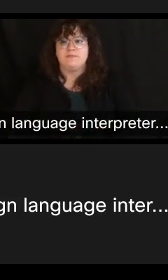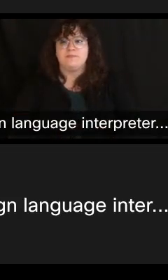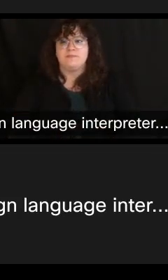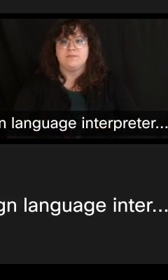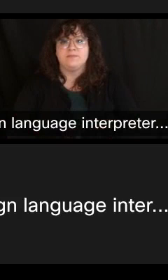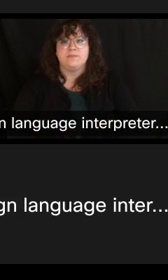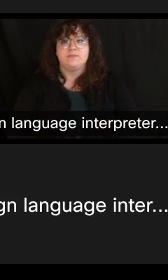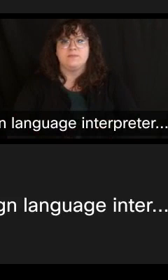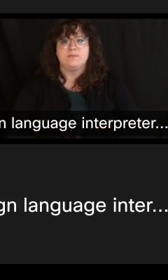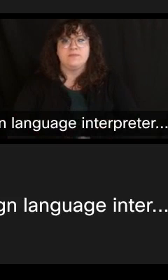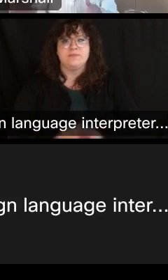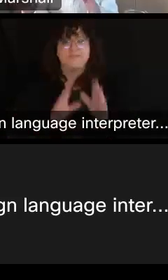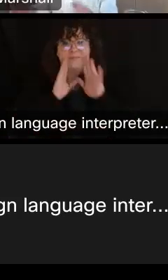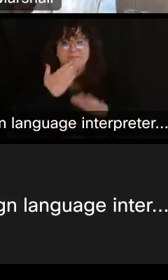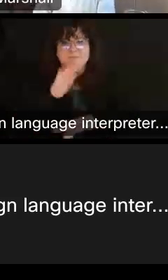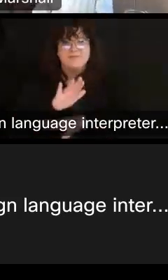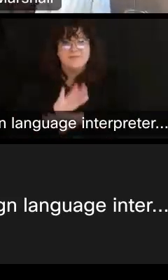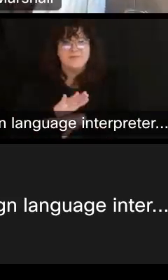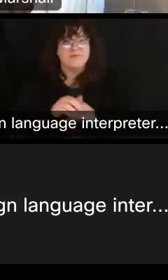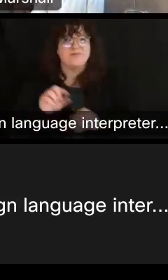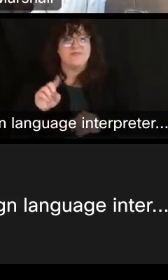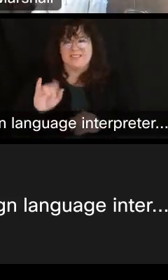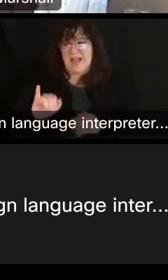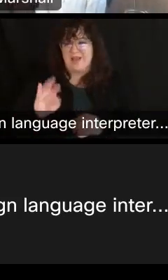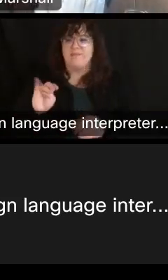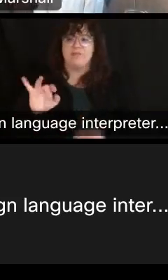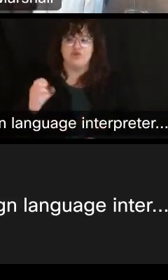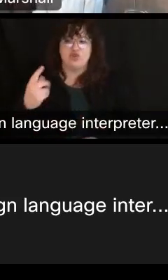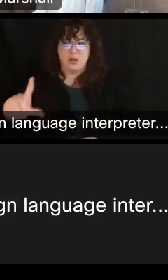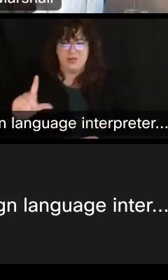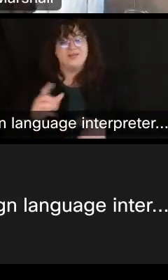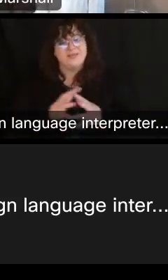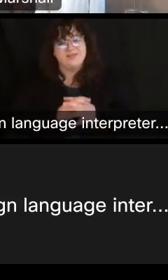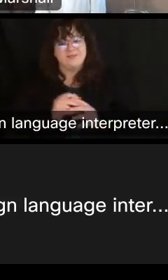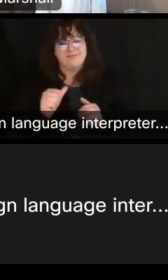[Di] Hello and good afternoon. My name is Di Marshall. I'm the behavioral health children's